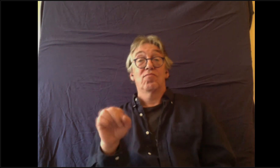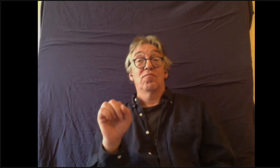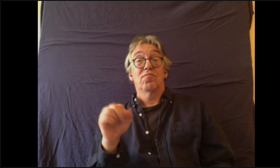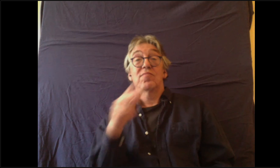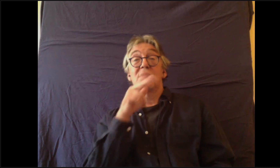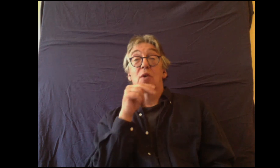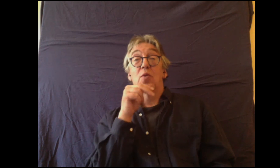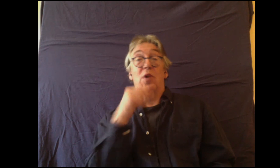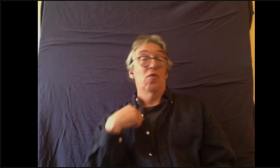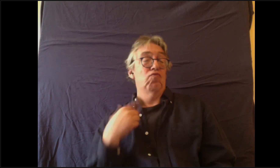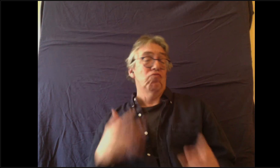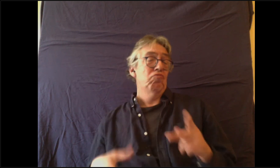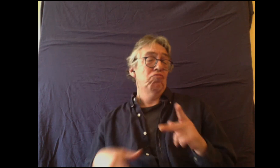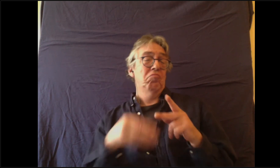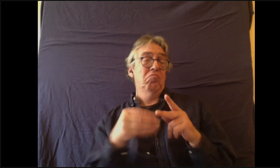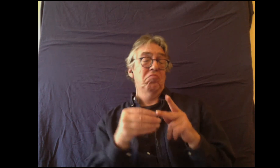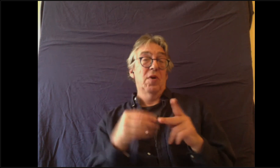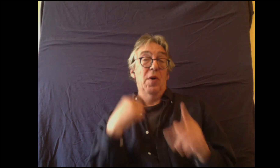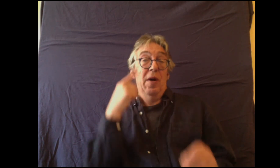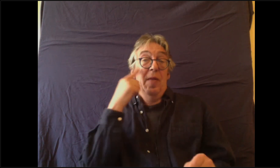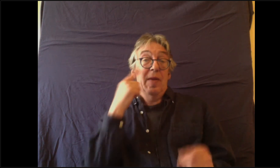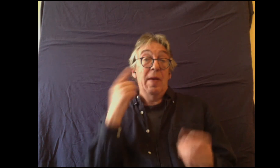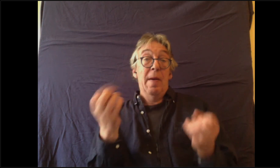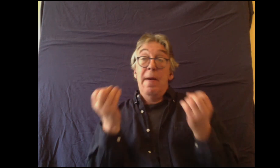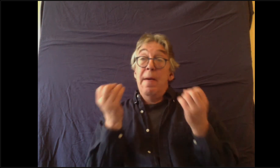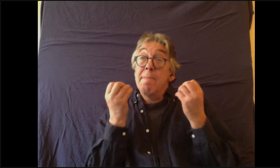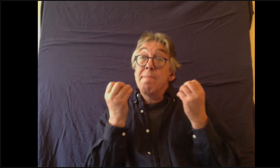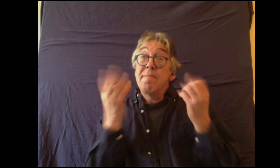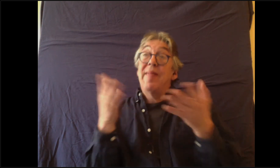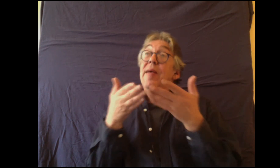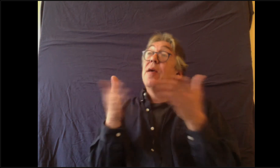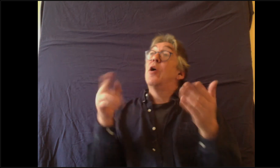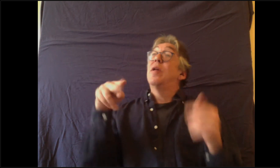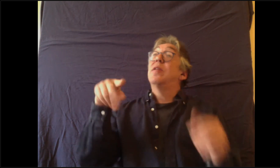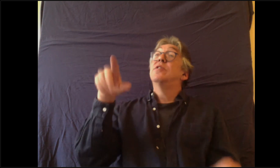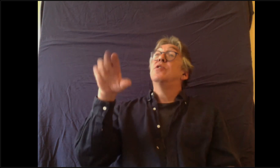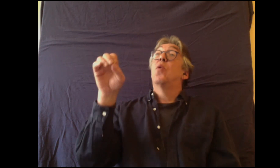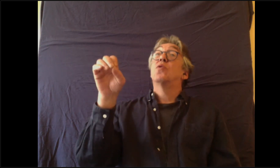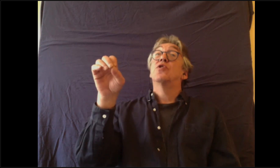A lot of mainstream organizations don't consider themselves as such.